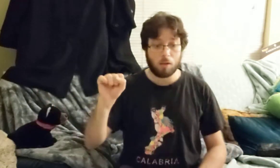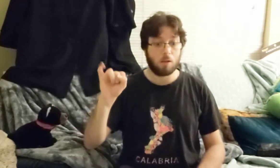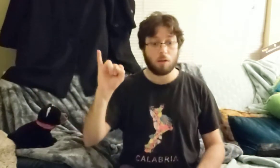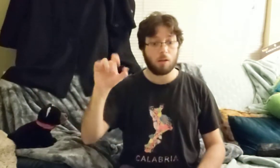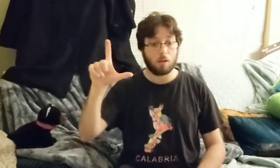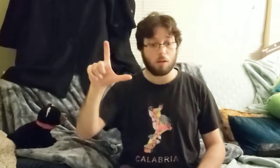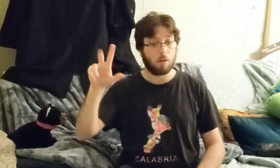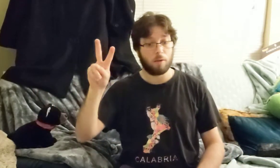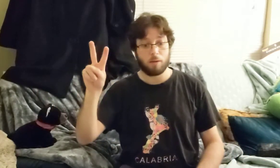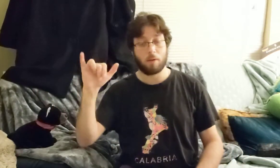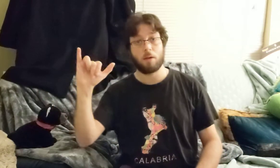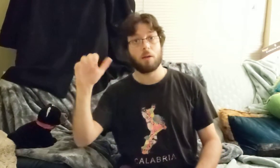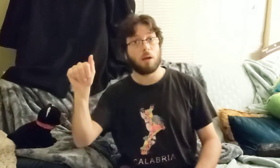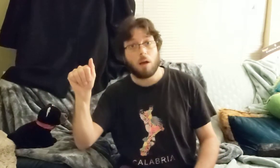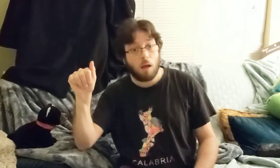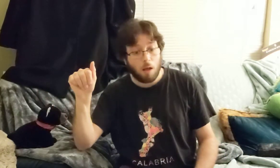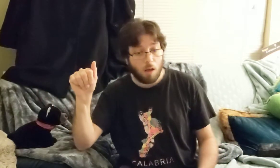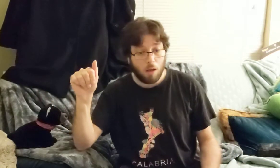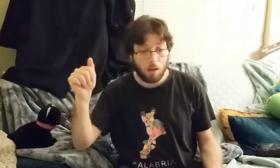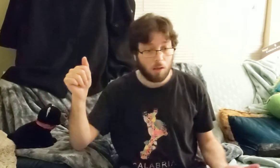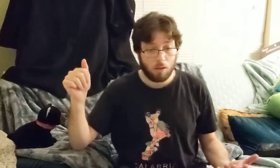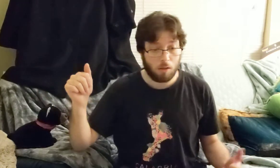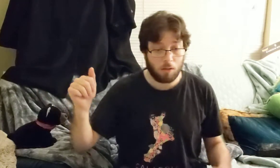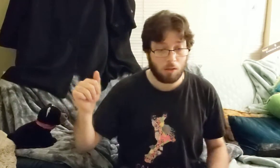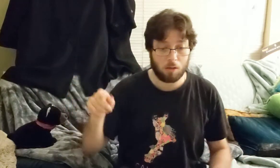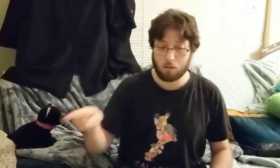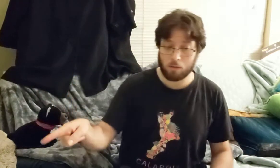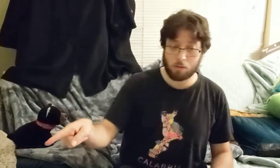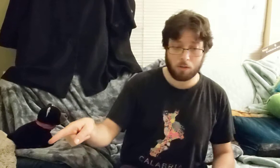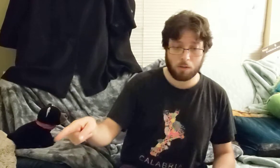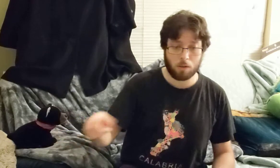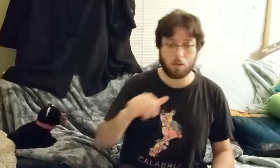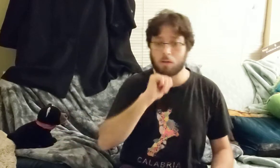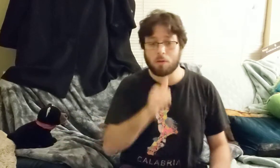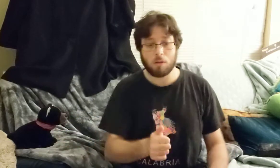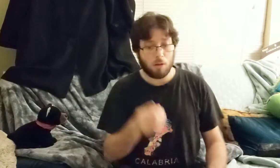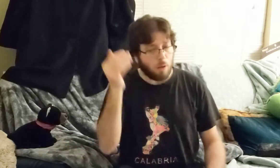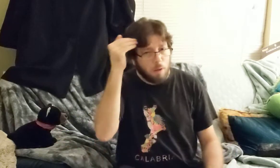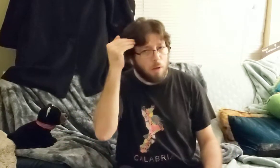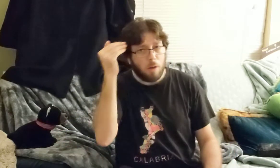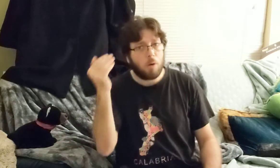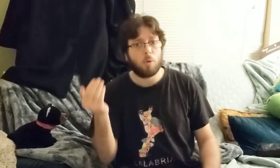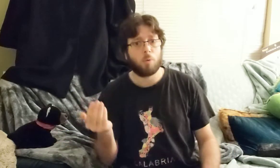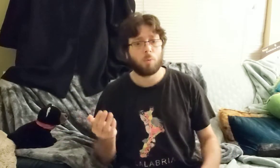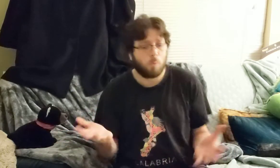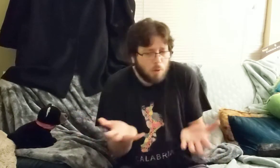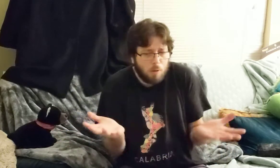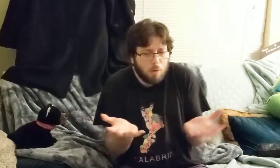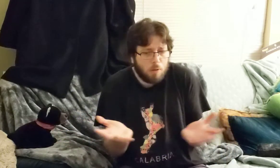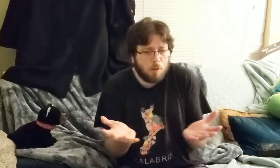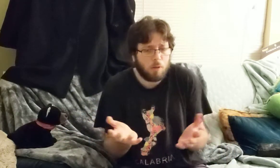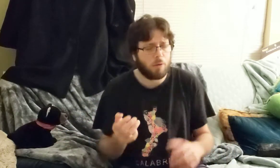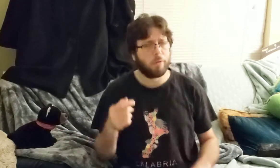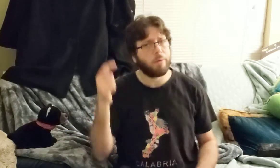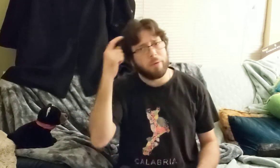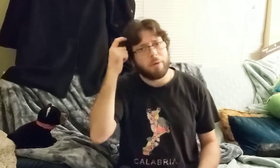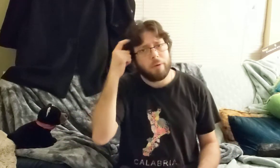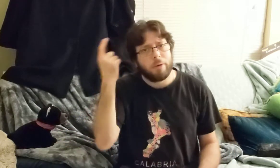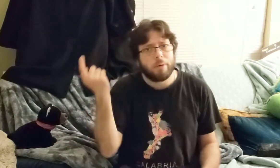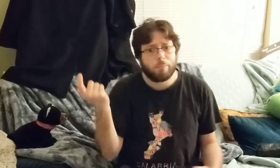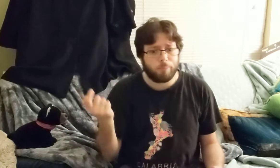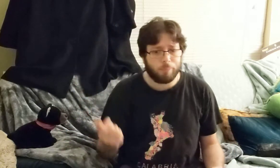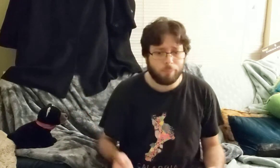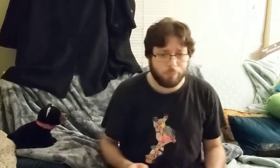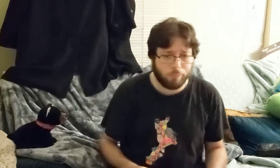S-I-L-V-I-A SHE NOT KNOW WHAT THINK